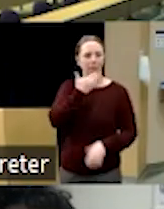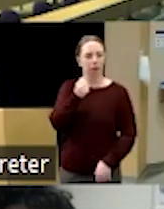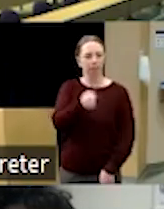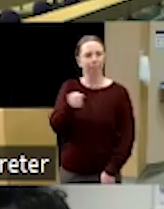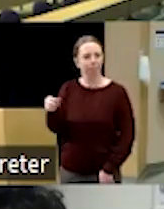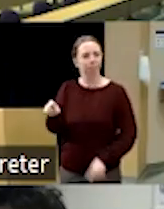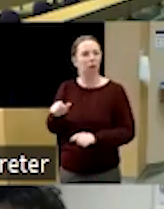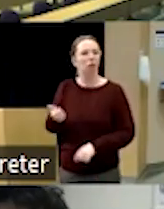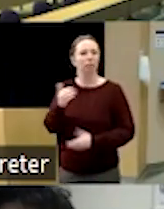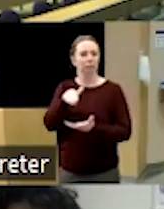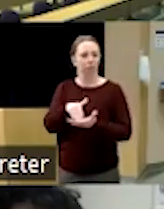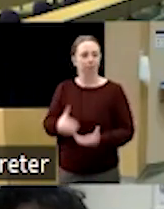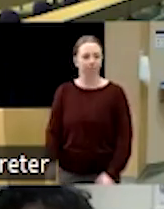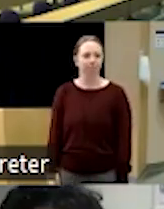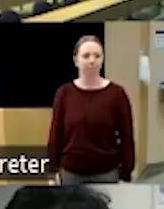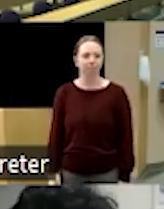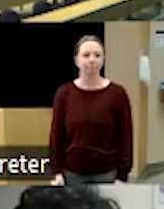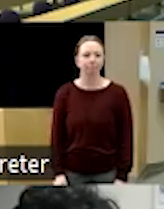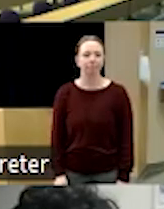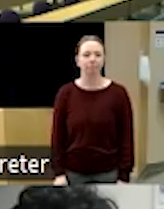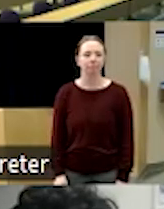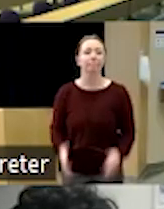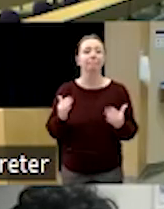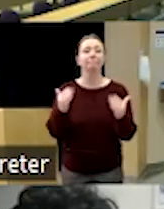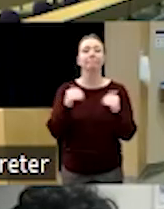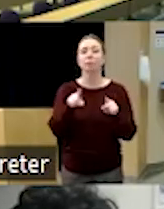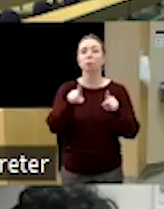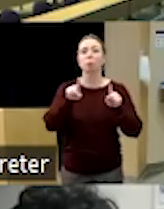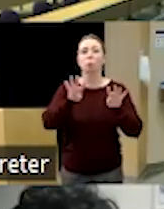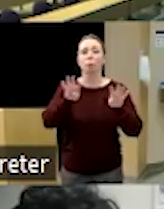um so um next question for everybody now which parameter would you like to see as an outcome